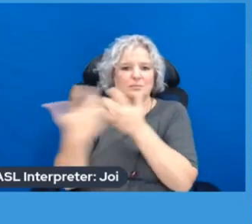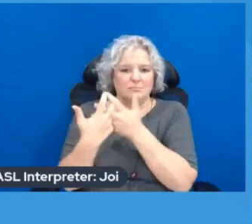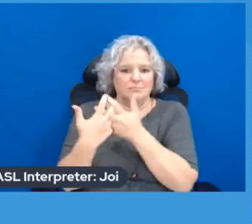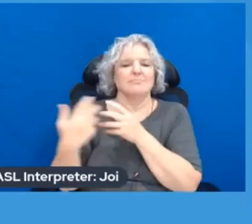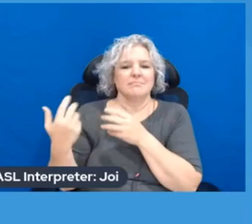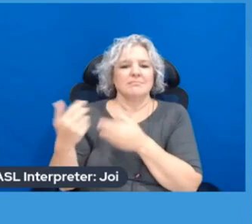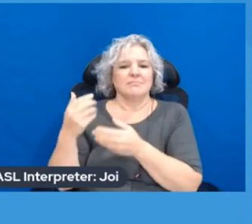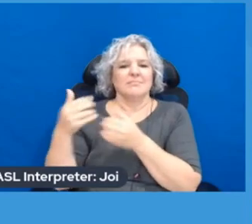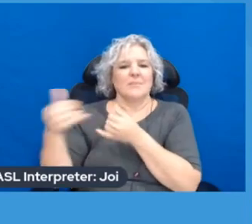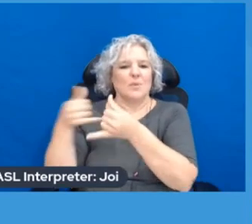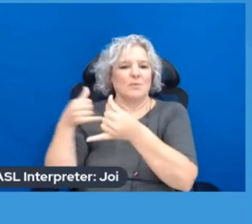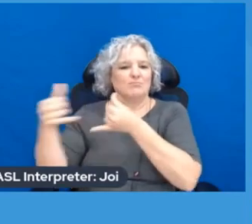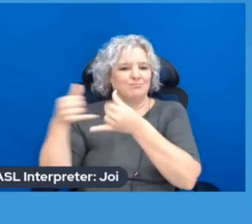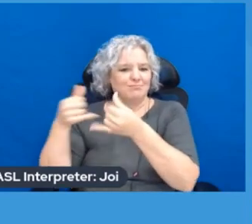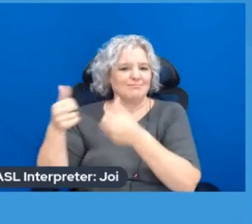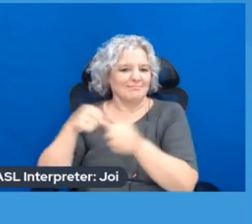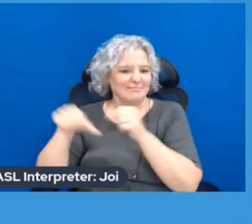So that's been really helpful.